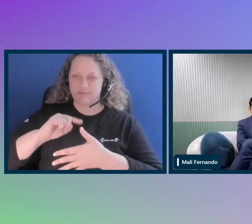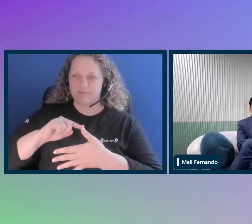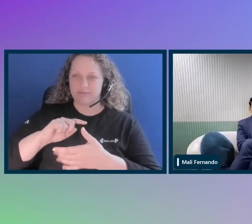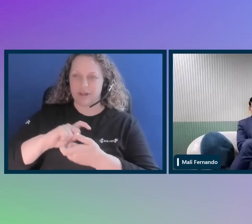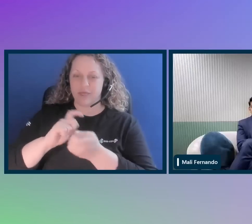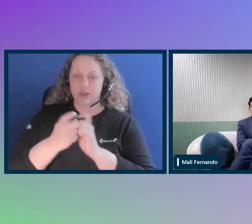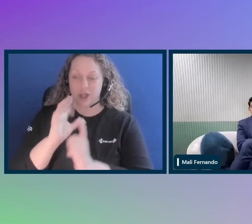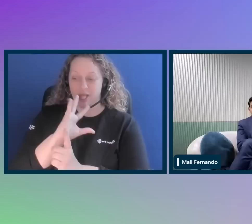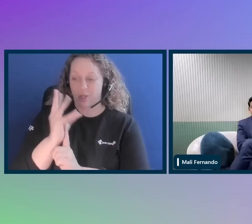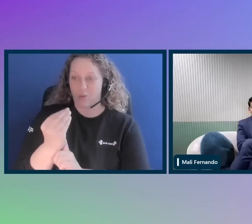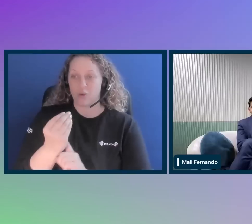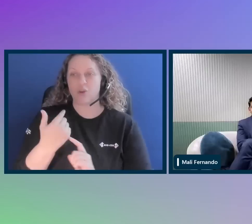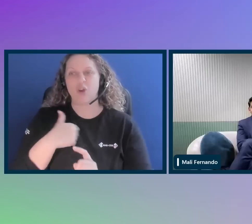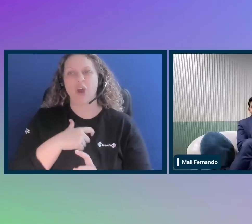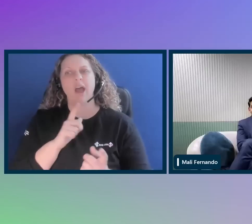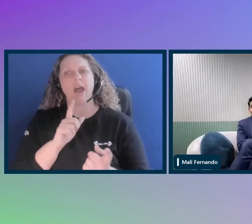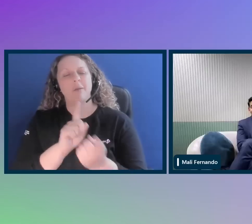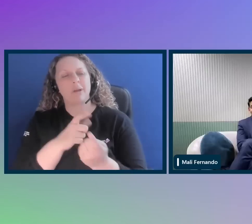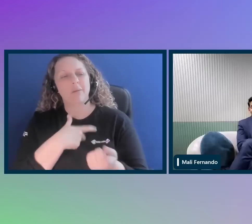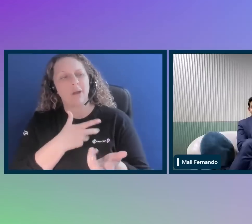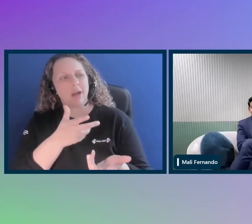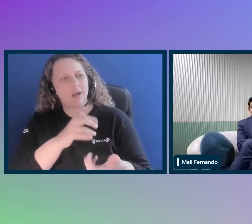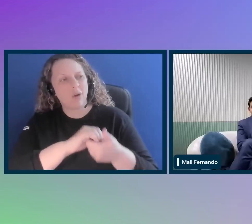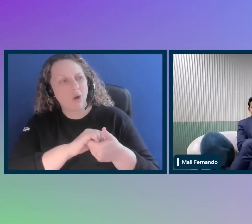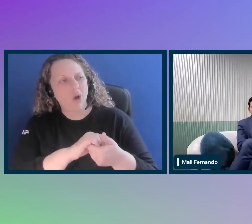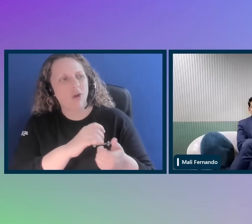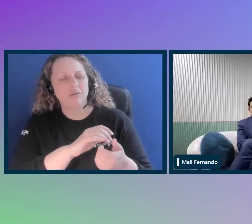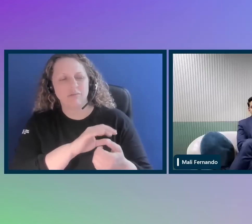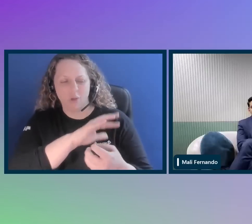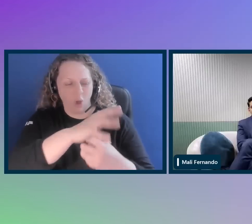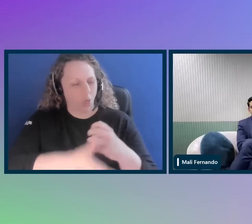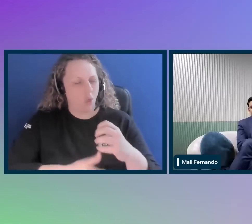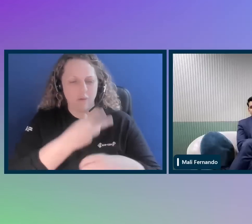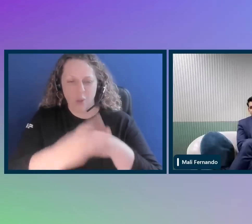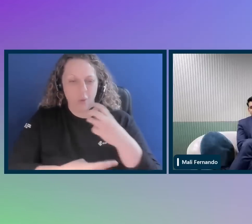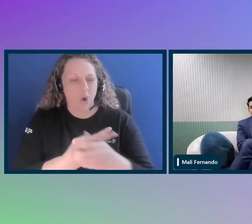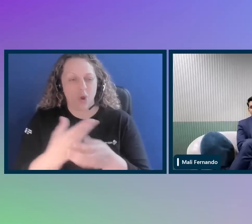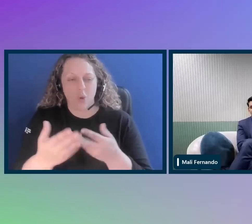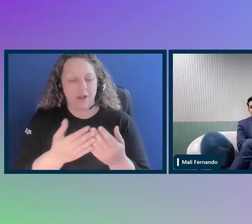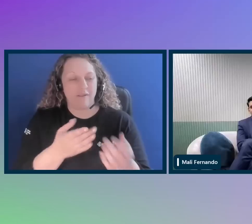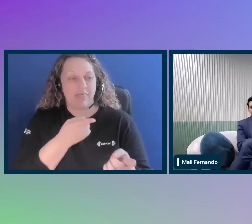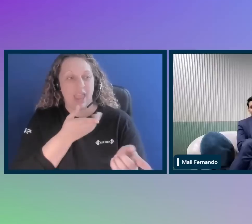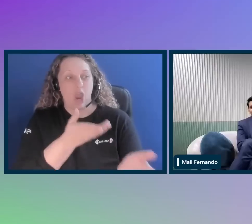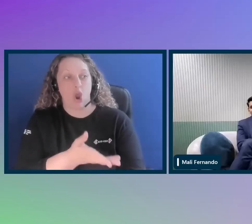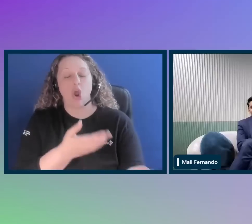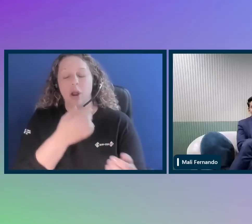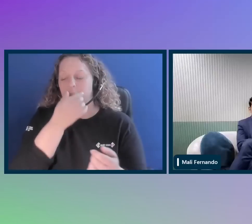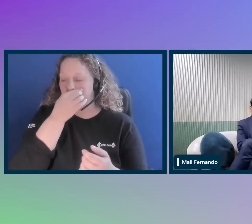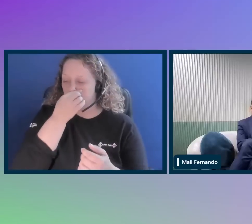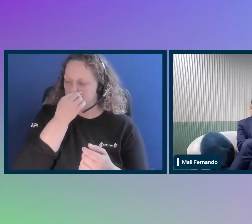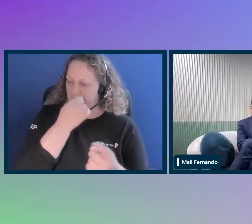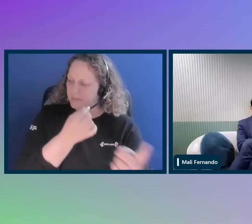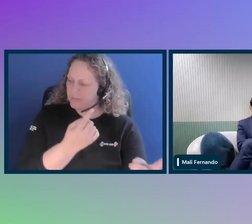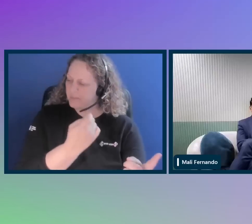Today when I meet my colleagues from around the world, wherever they are, the questions they ask me are very, very different.